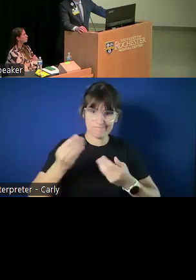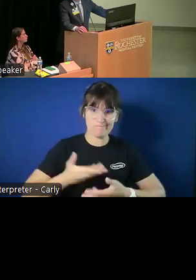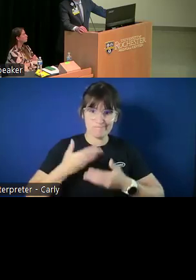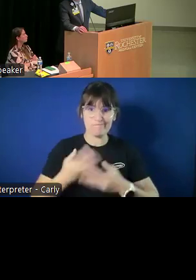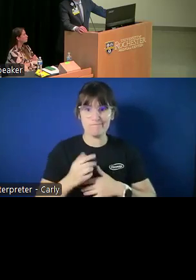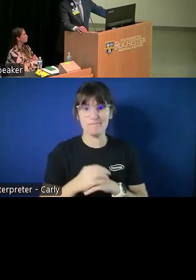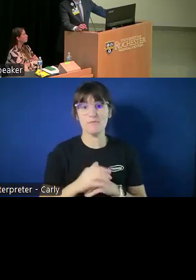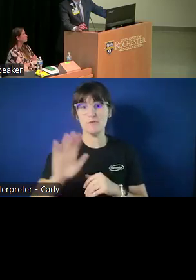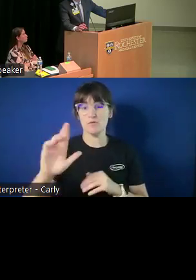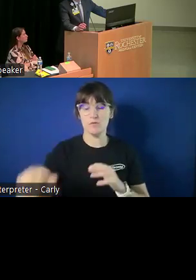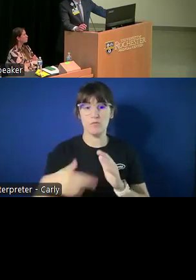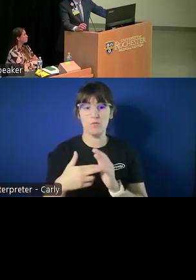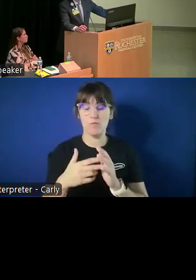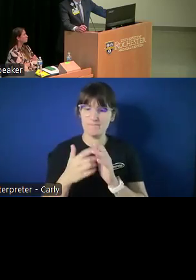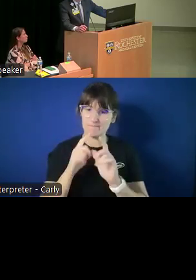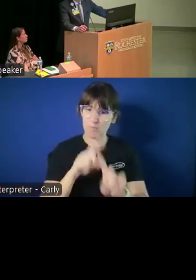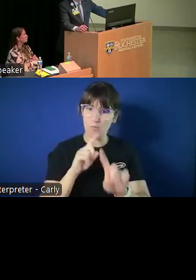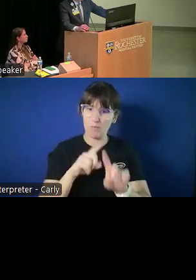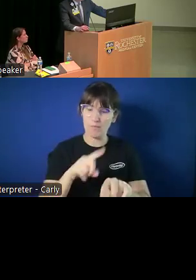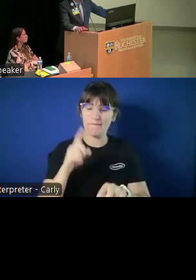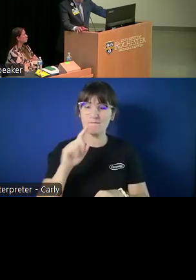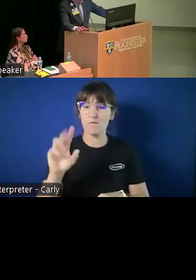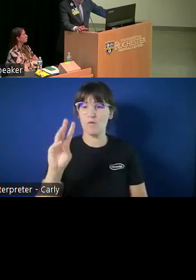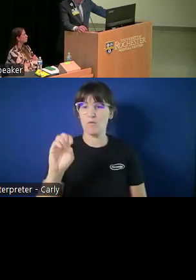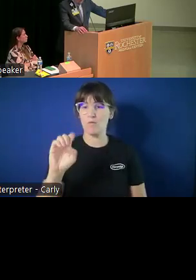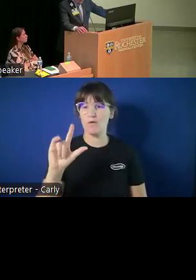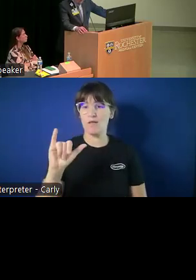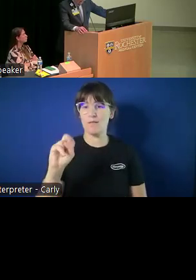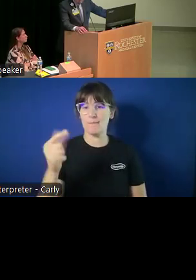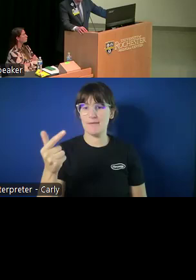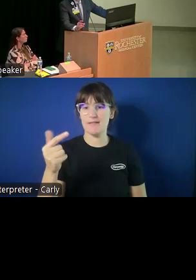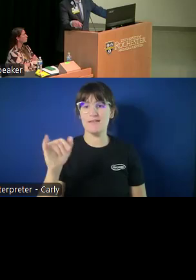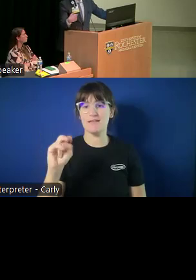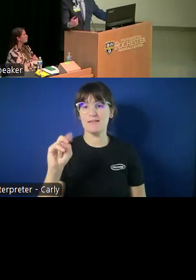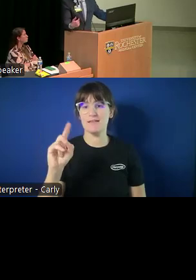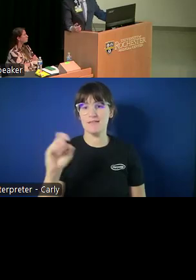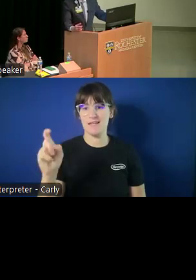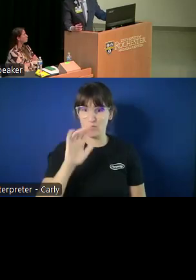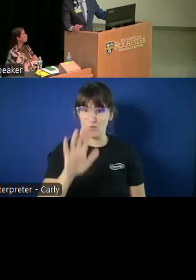in the development of reports for the well-being index for the entire institution and will play a